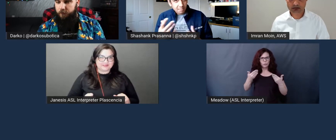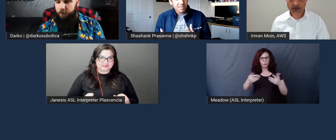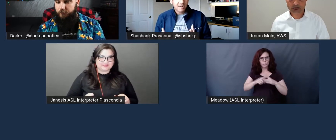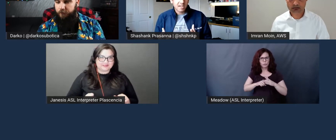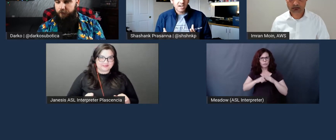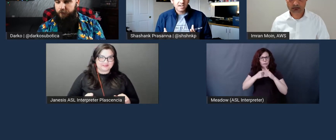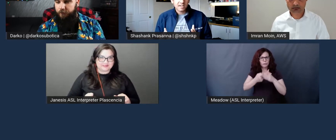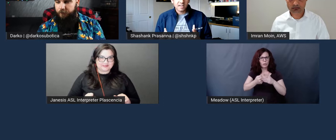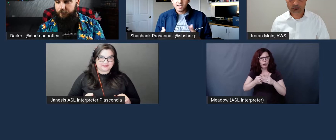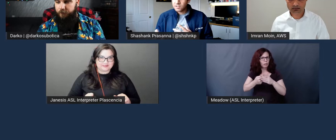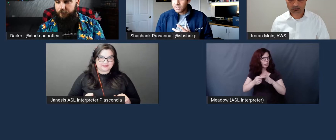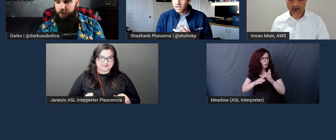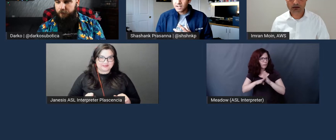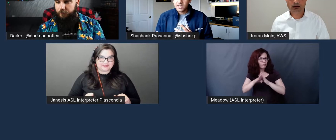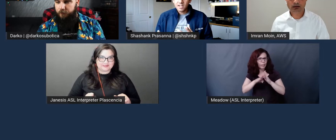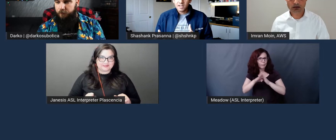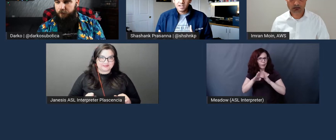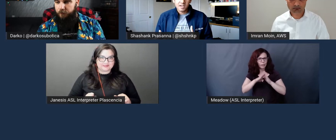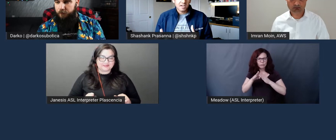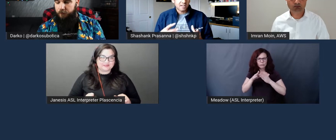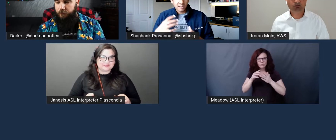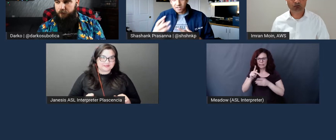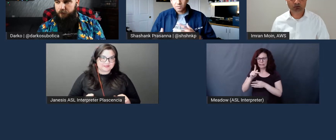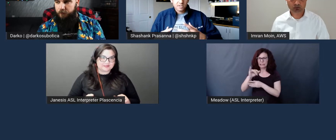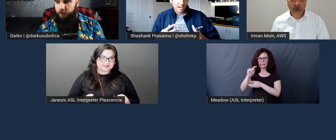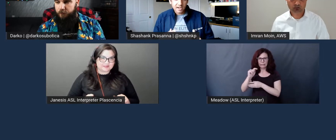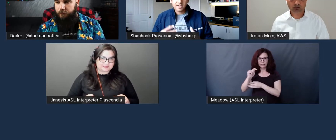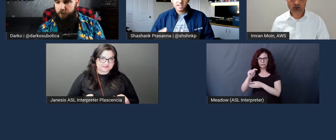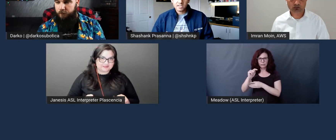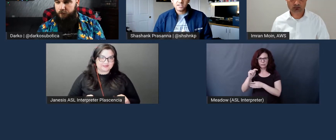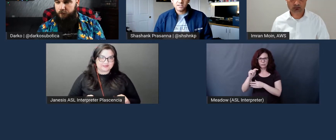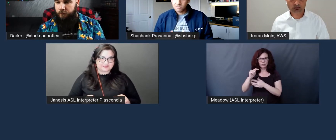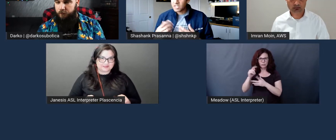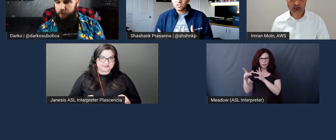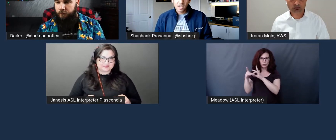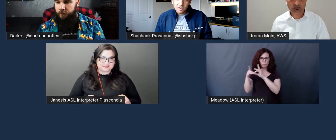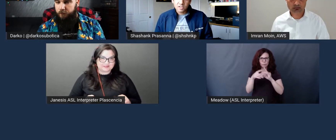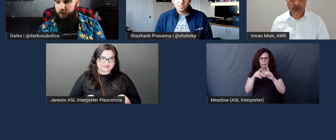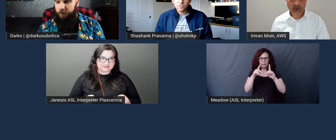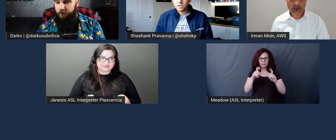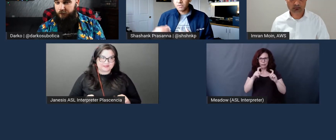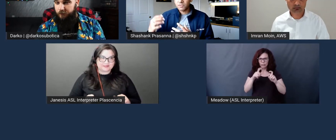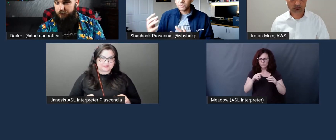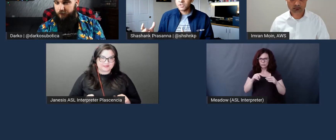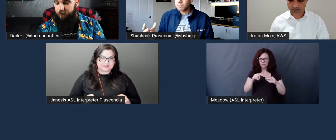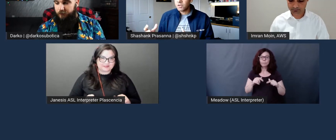there's a development kit that you get that you pilot test, you make sure the algorithms work before you deploy,